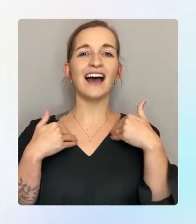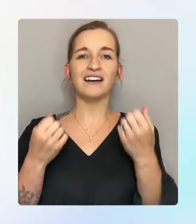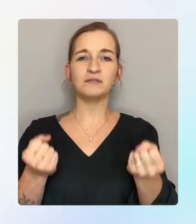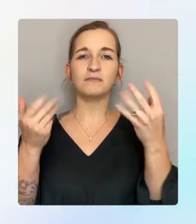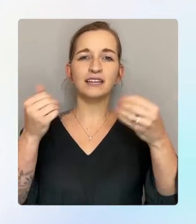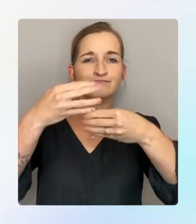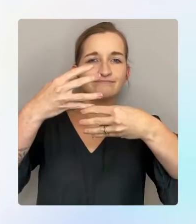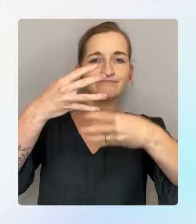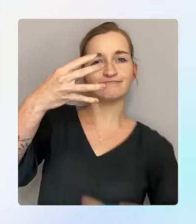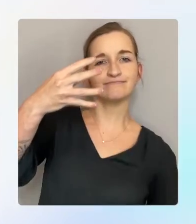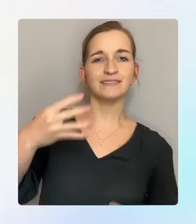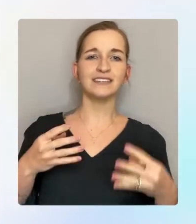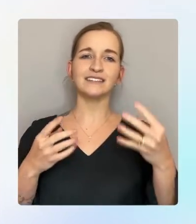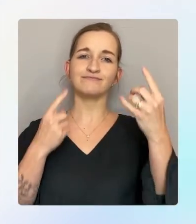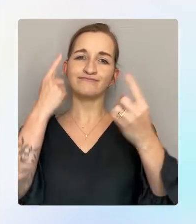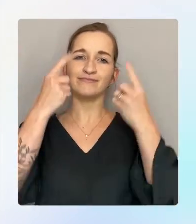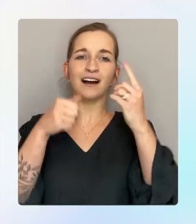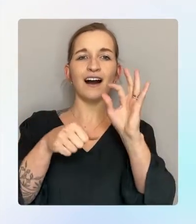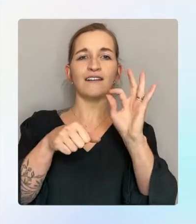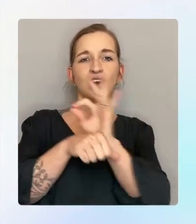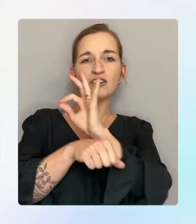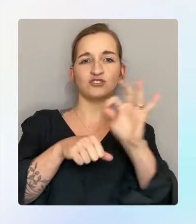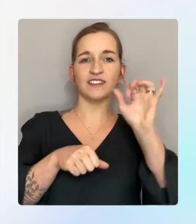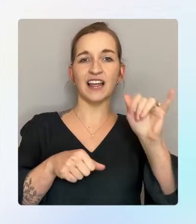that change the way you interact with the world around you.